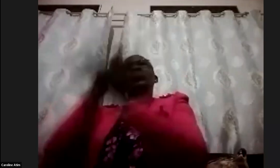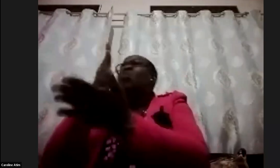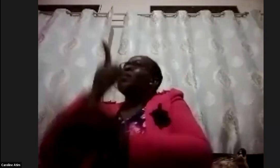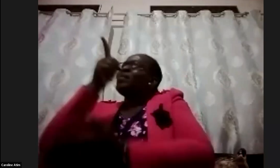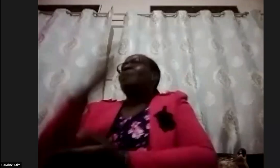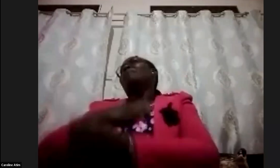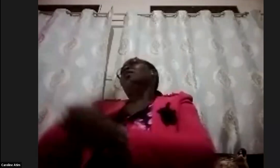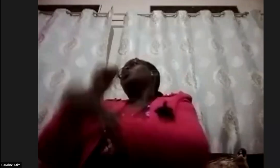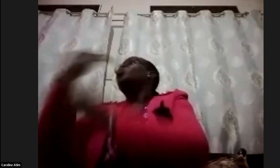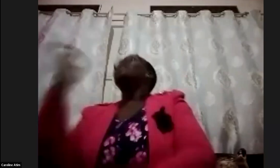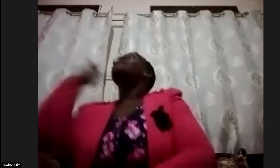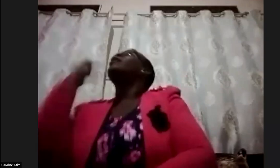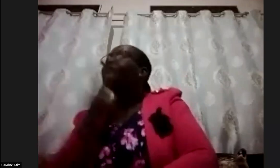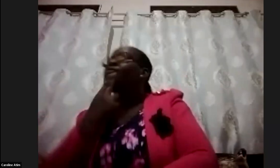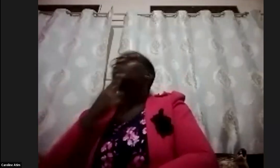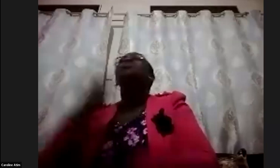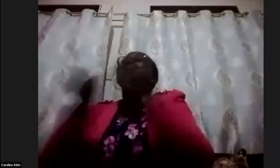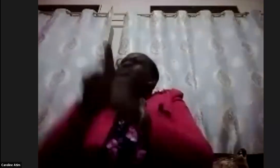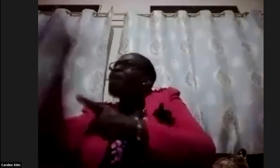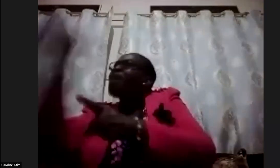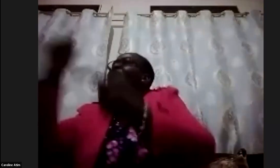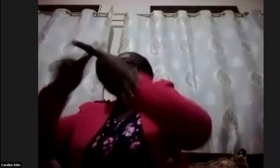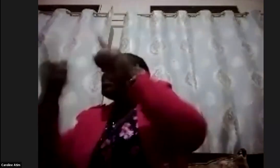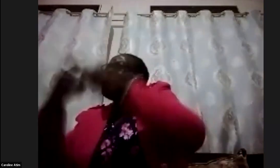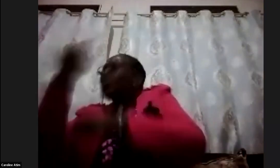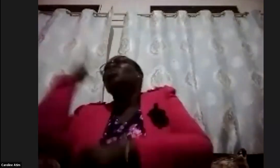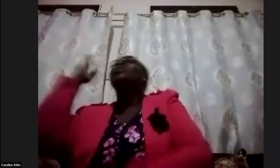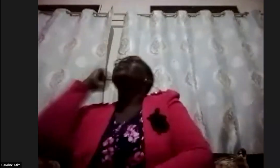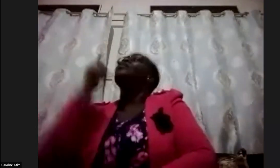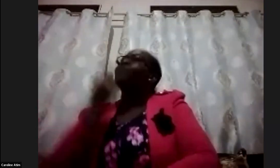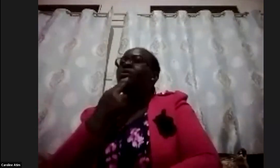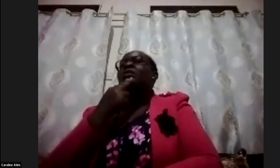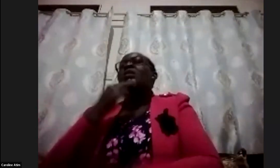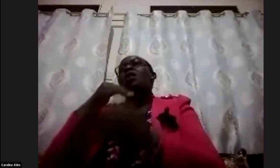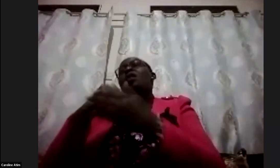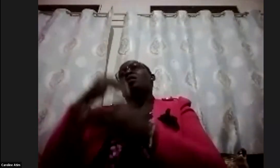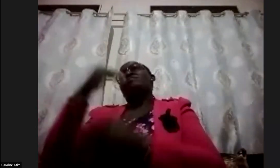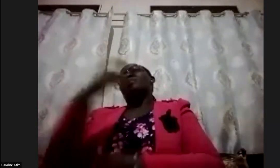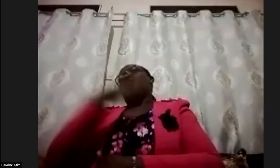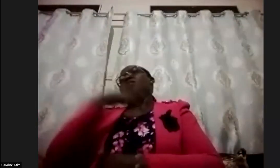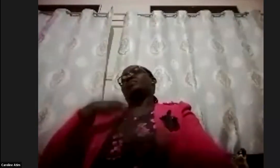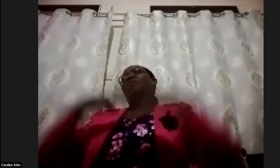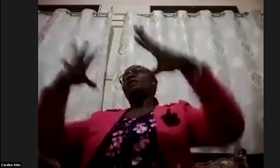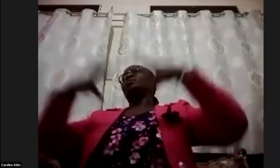on our my daughter came and told them she is deaf and the other colleagues, they had to come and